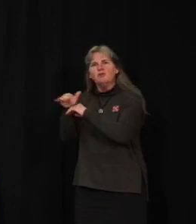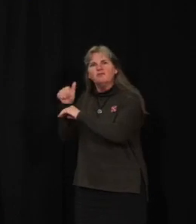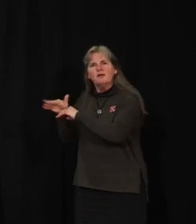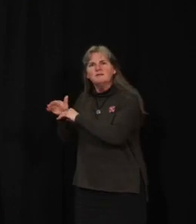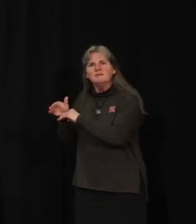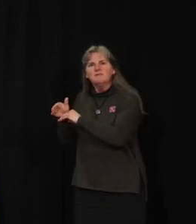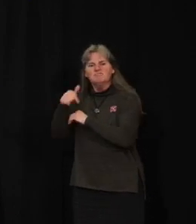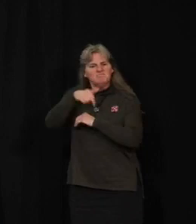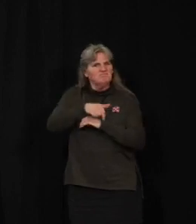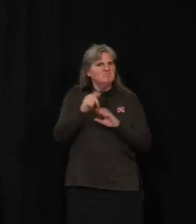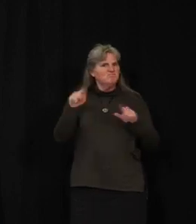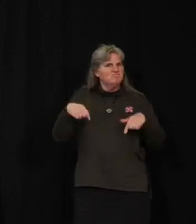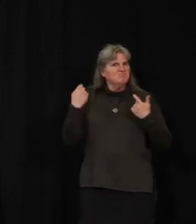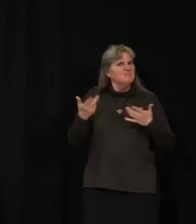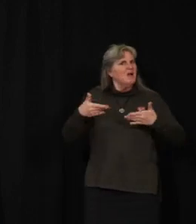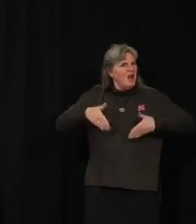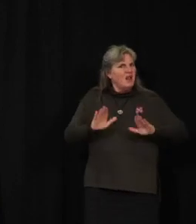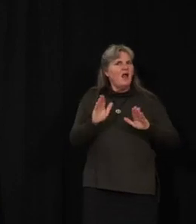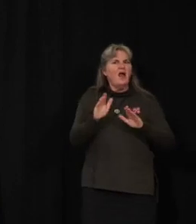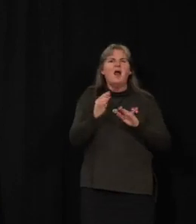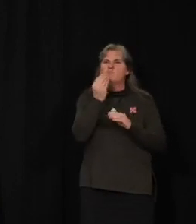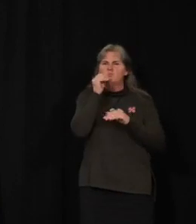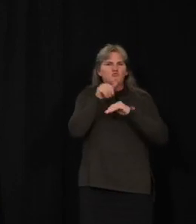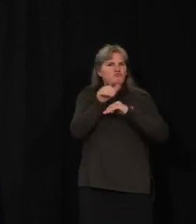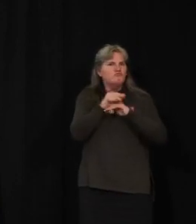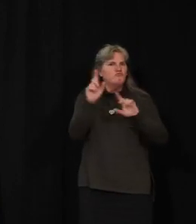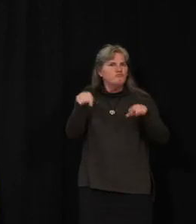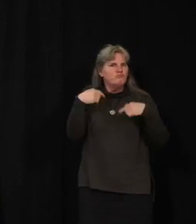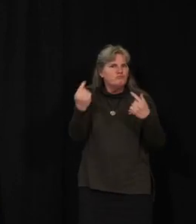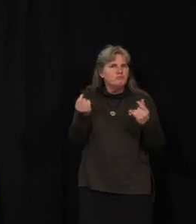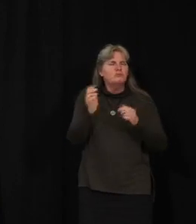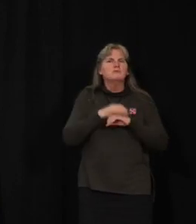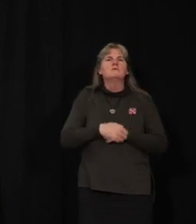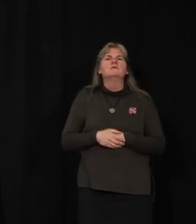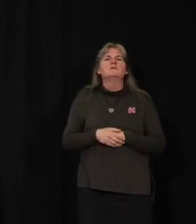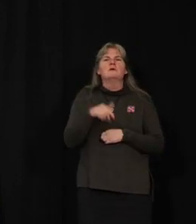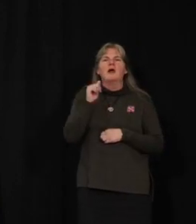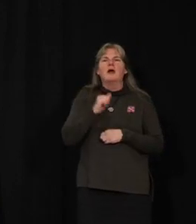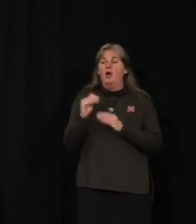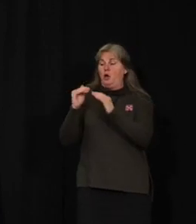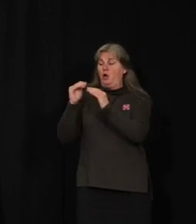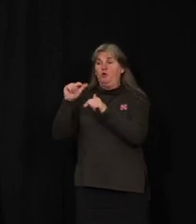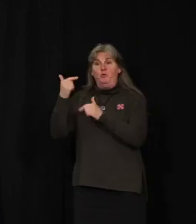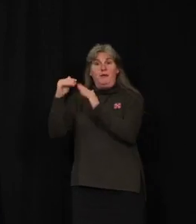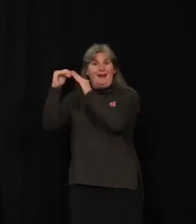that option. Greenhouses in some provinces cn open in the coming weeks, and